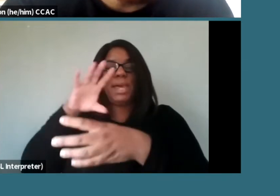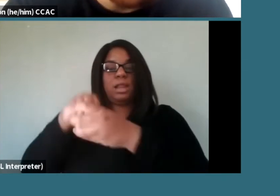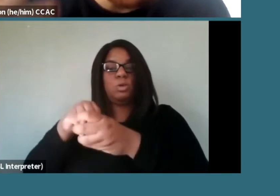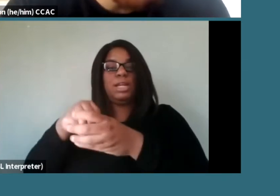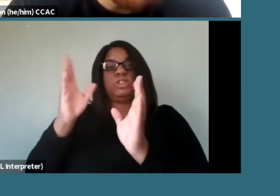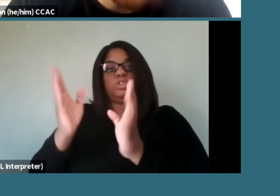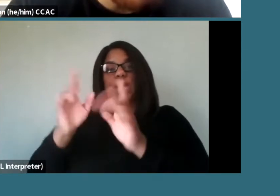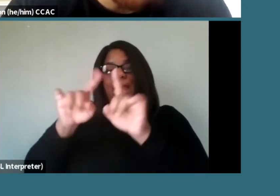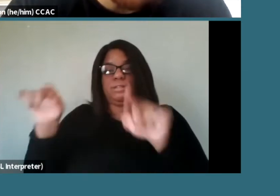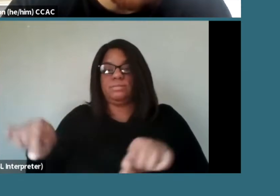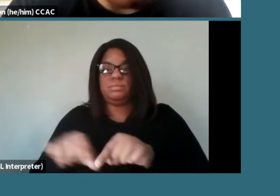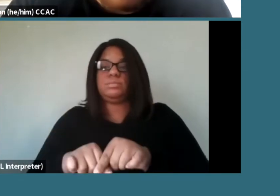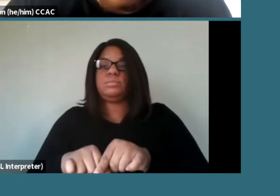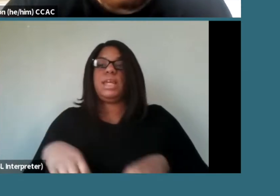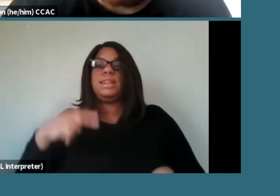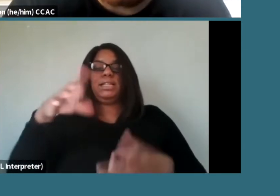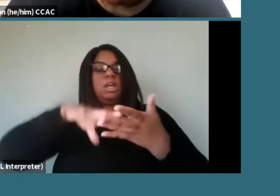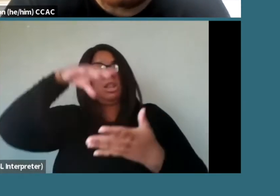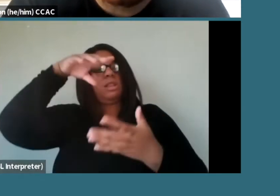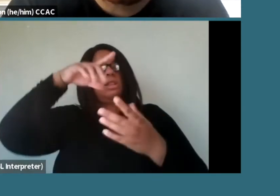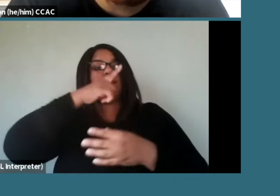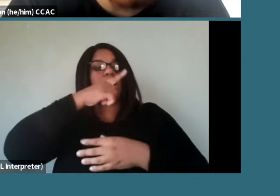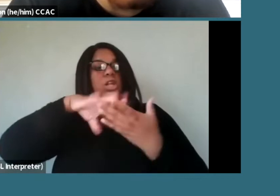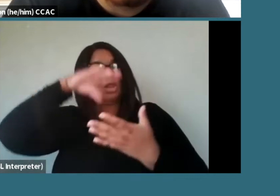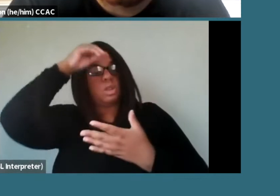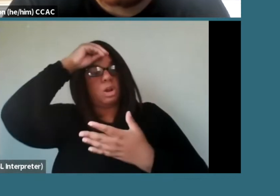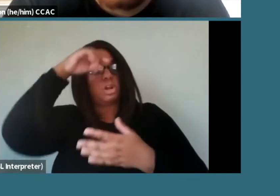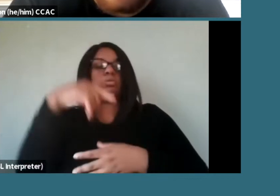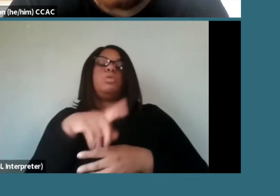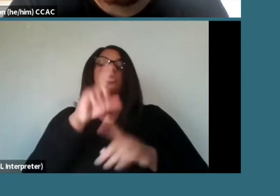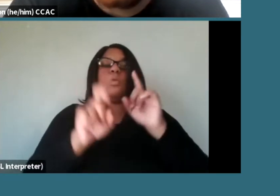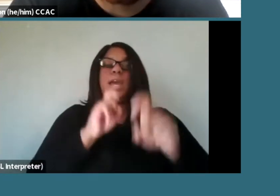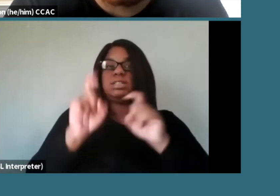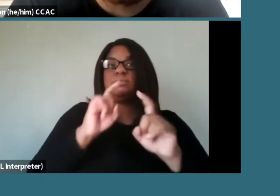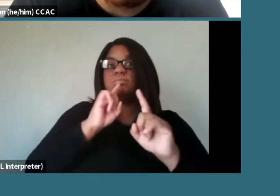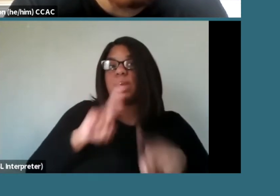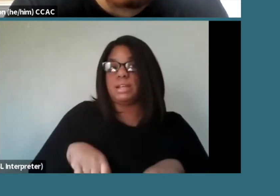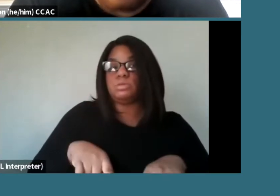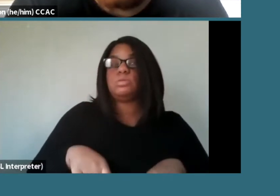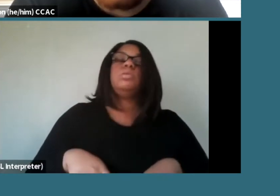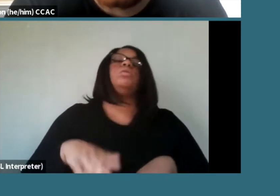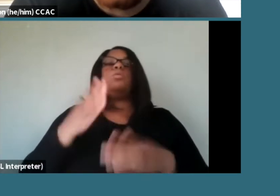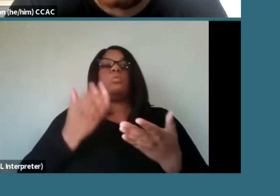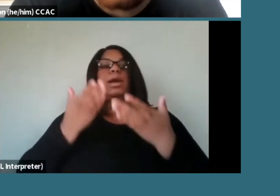Since this is a Lunch and Learn Q and A, we encourage you to submit questions that you have for our presenter using the chat function.